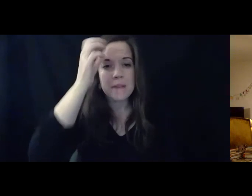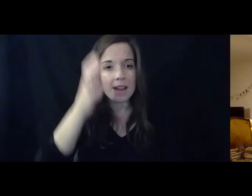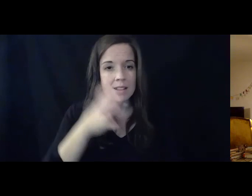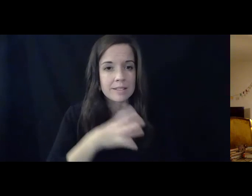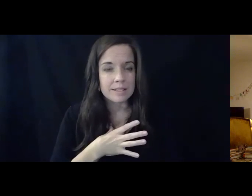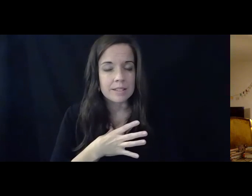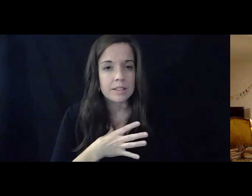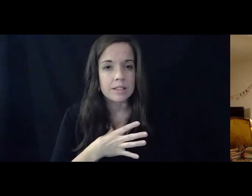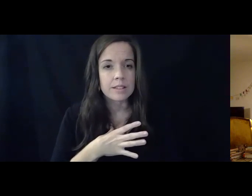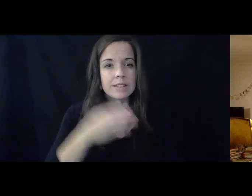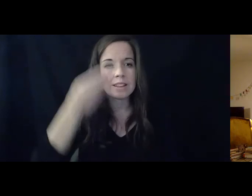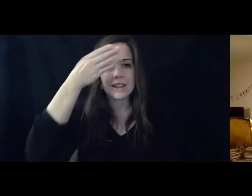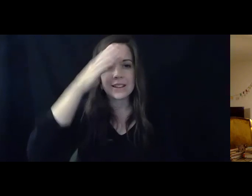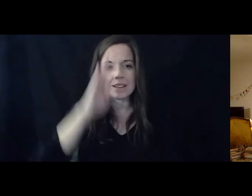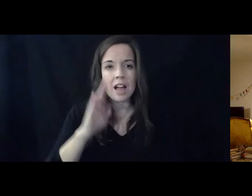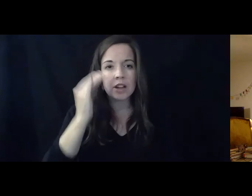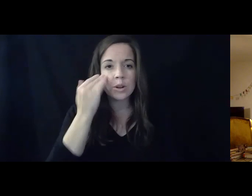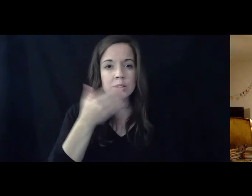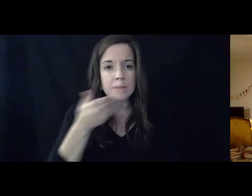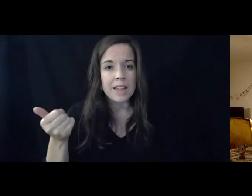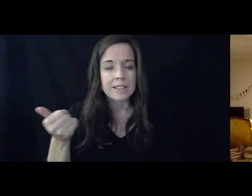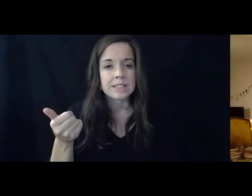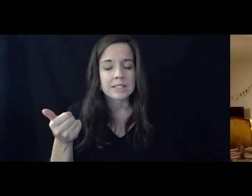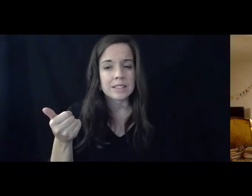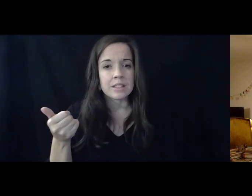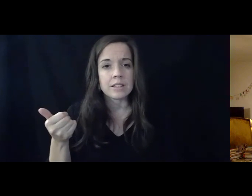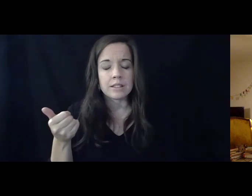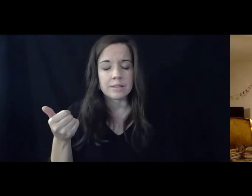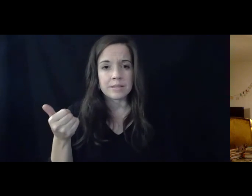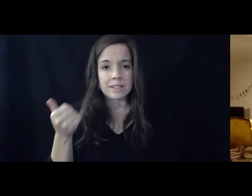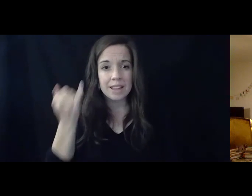And God knows best. If He calls a curse a blessing